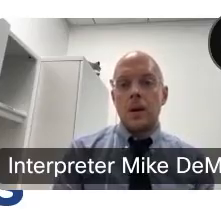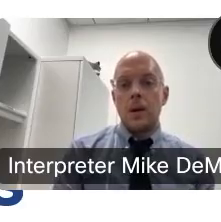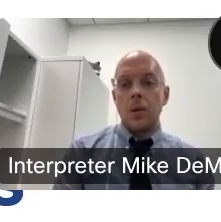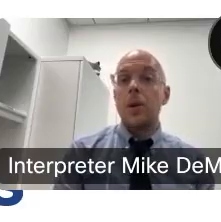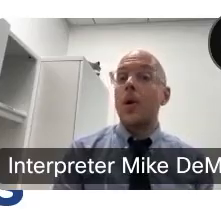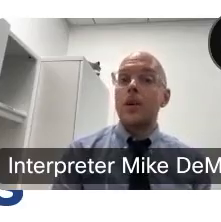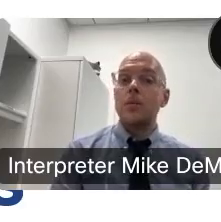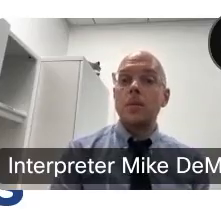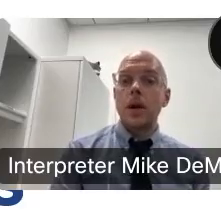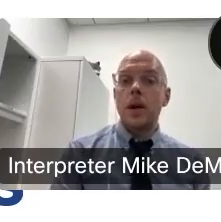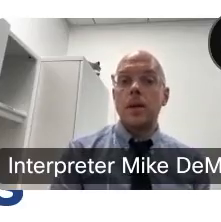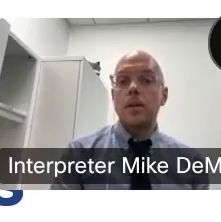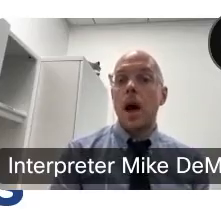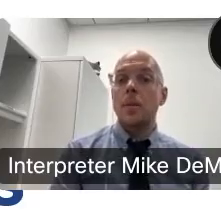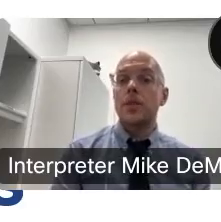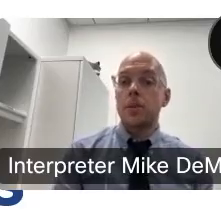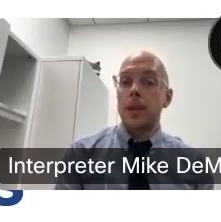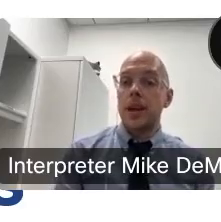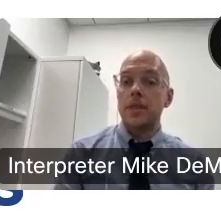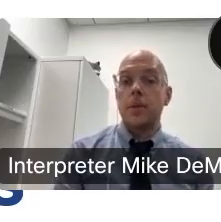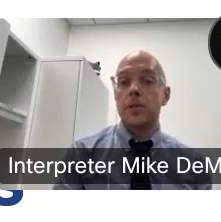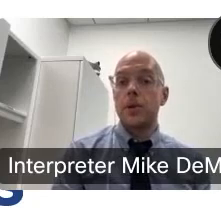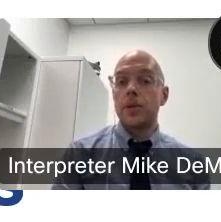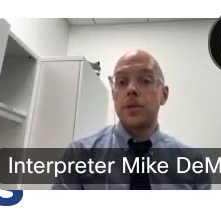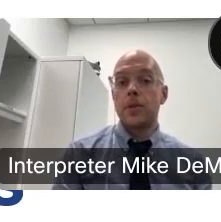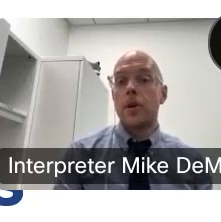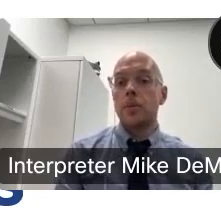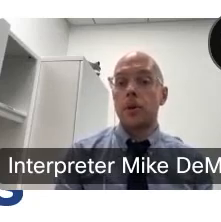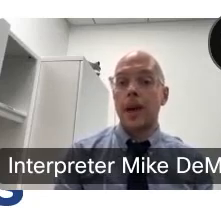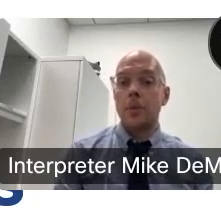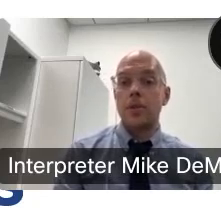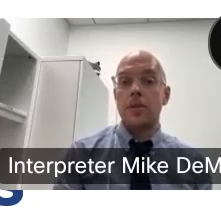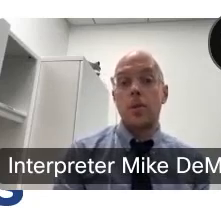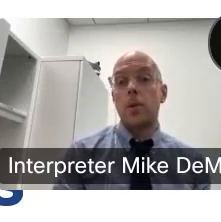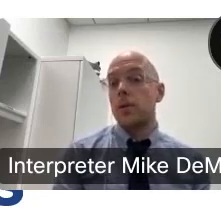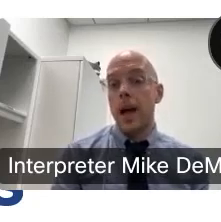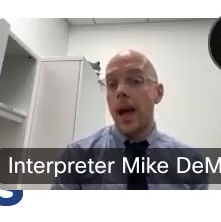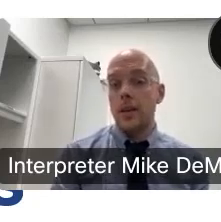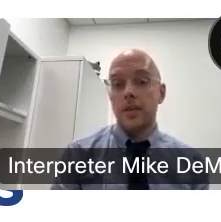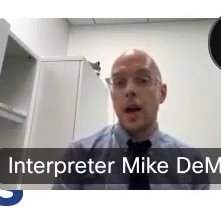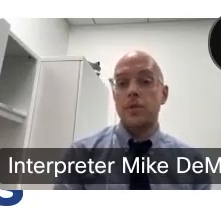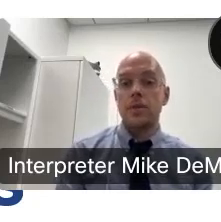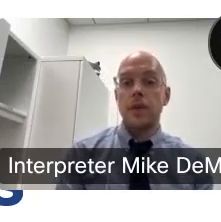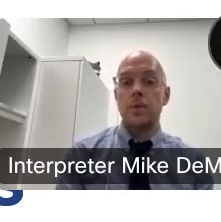We welcome, comments or complaints from consumers regarding poor captions or lack of captions for that matter.